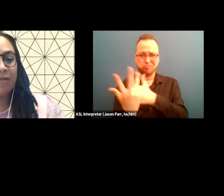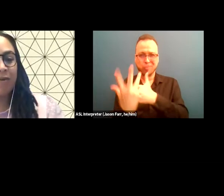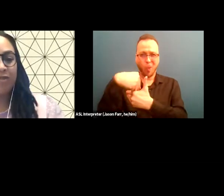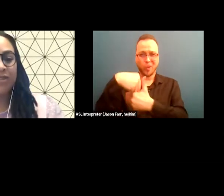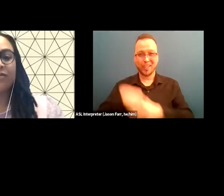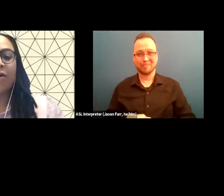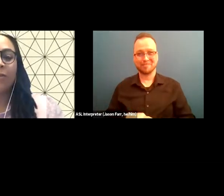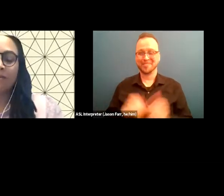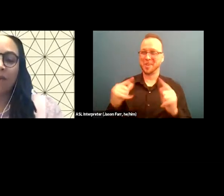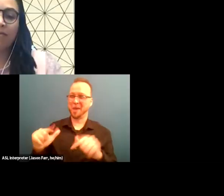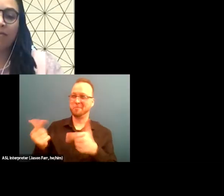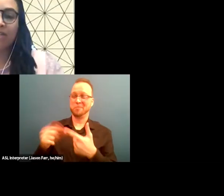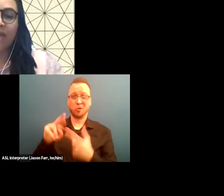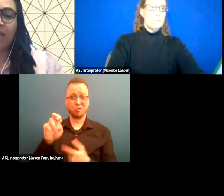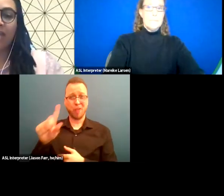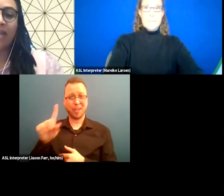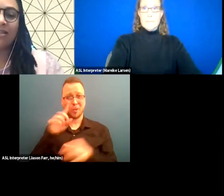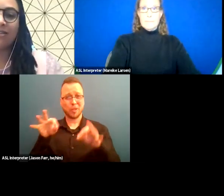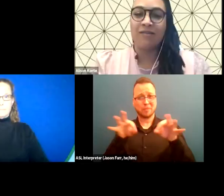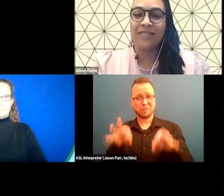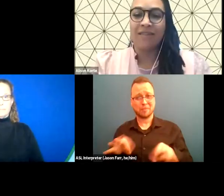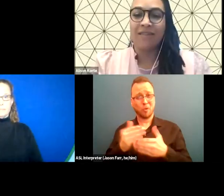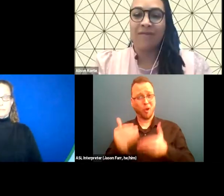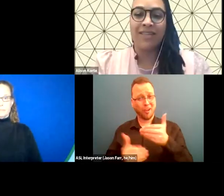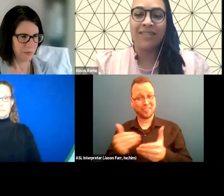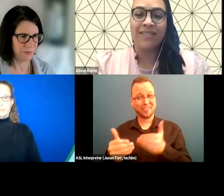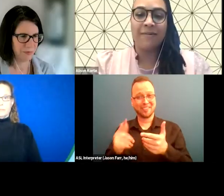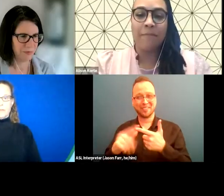some approaches to help us embed racial equity into service delivery practices.